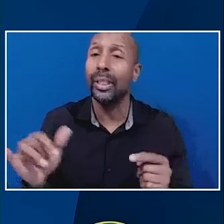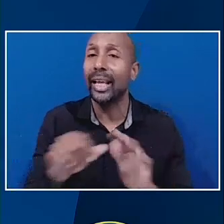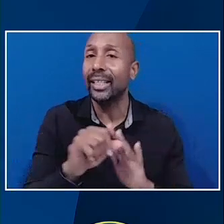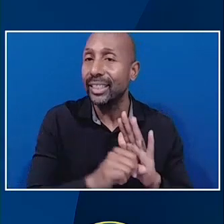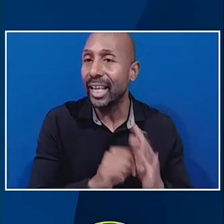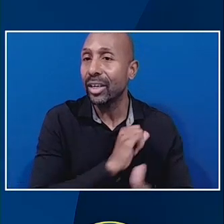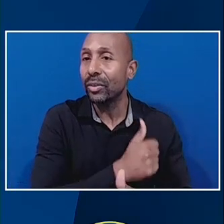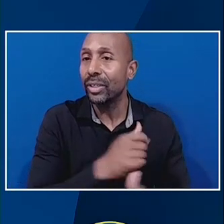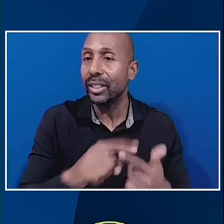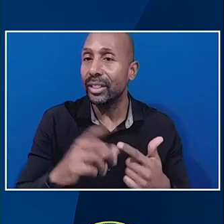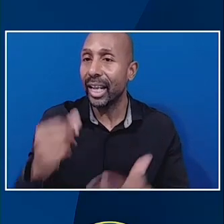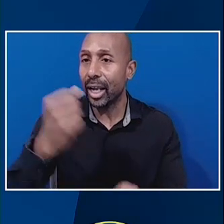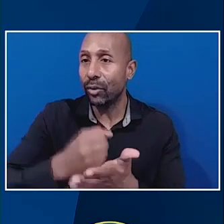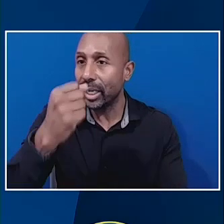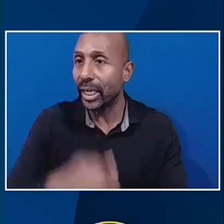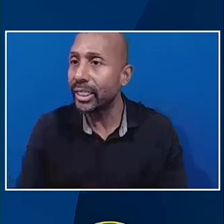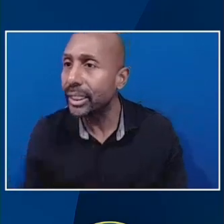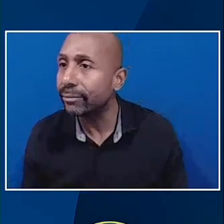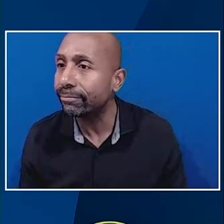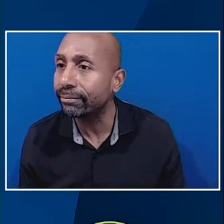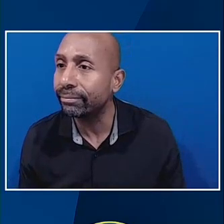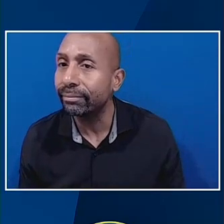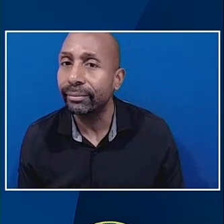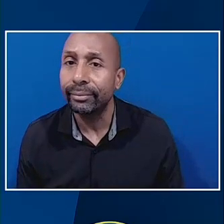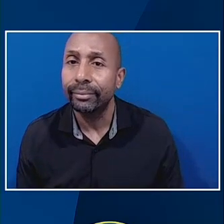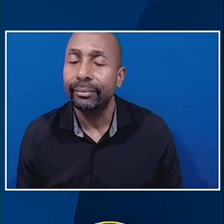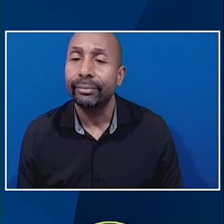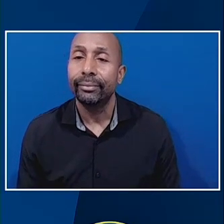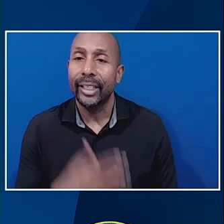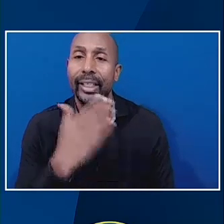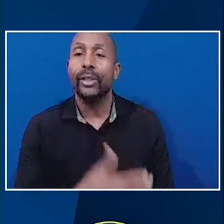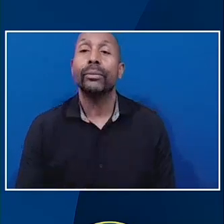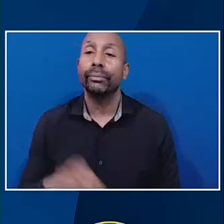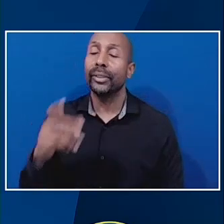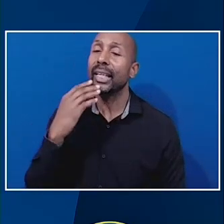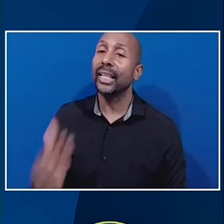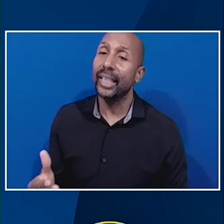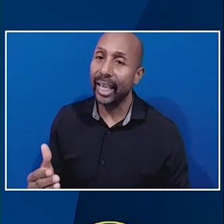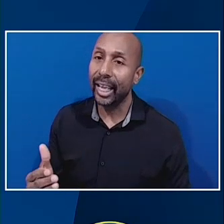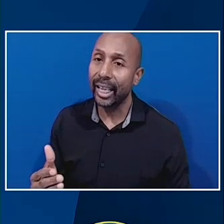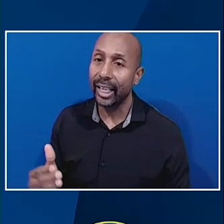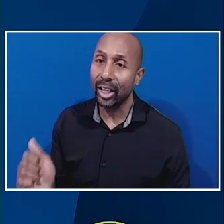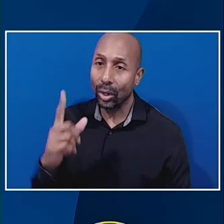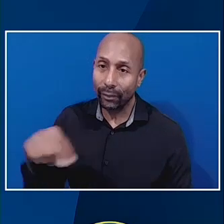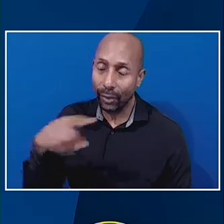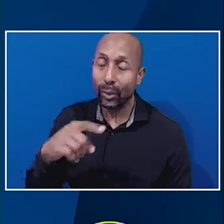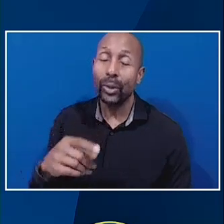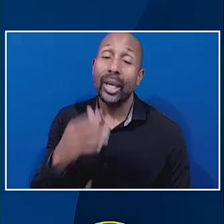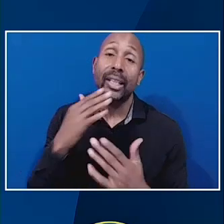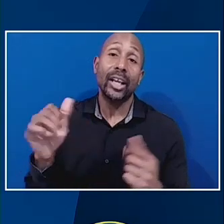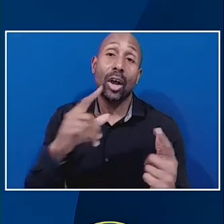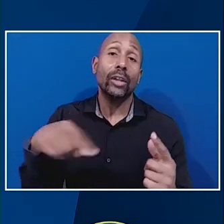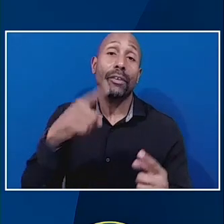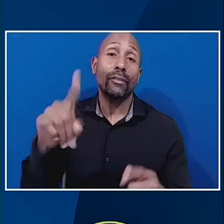Okay. Thank you all. I want to thank you especially for all your hard work, your diligence, and